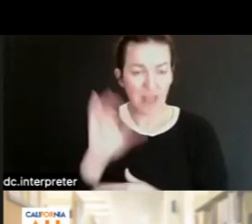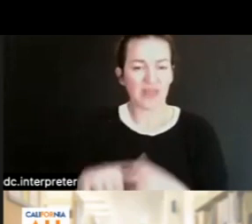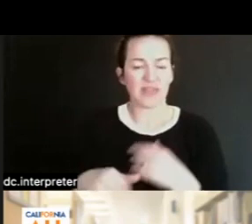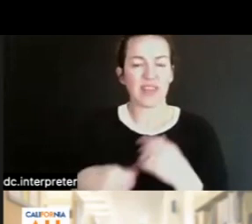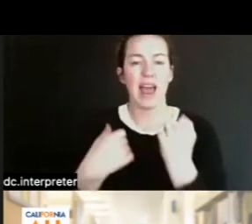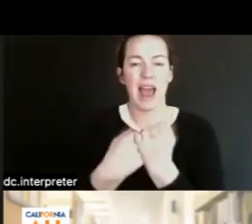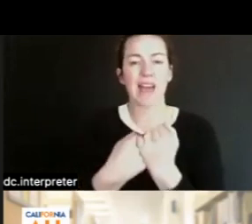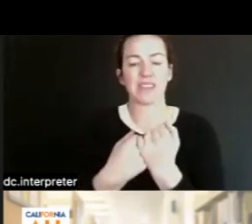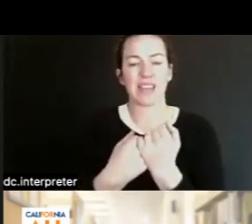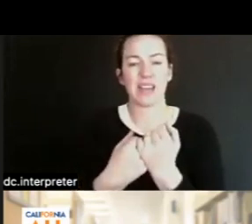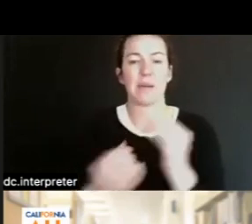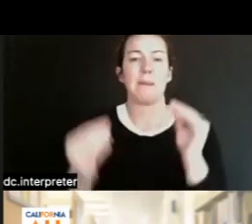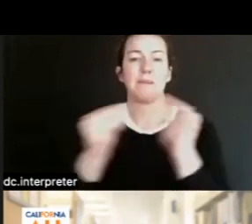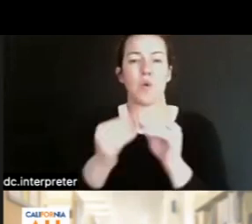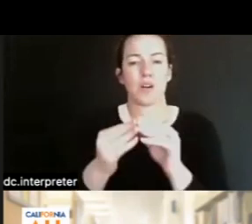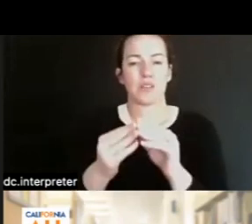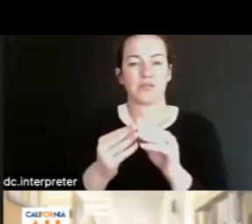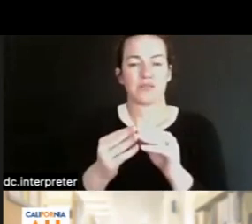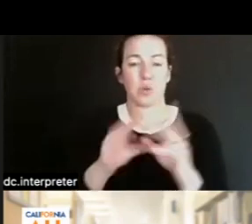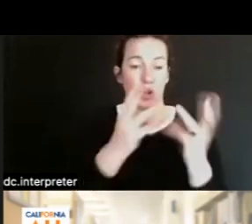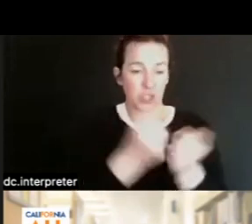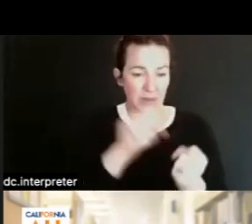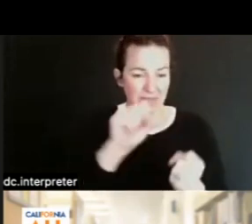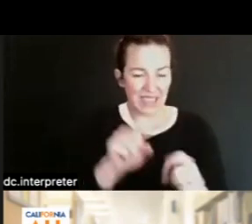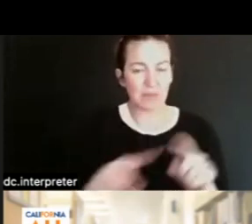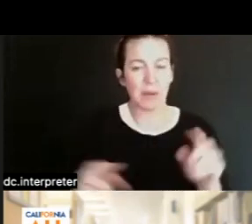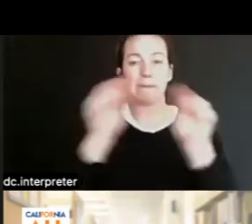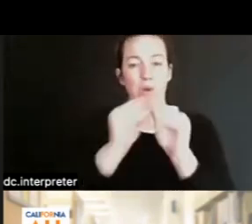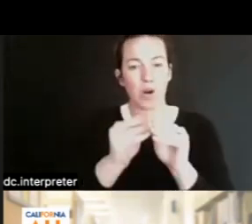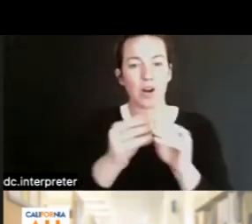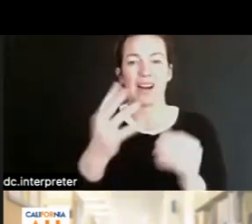our workshops, and kind of thinking about what we've been doing since the pandemic.